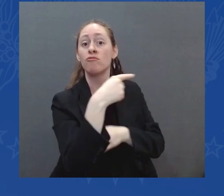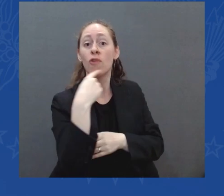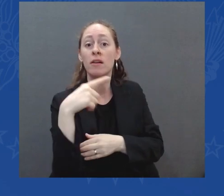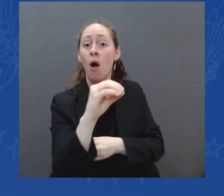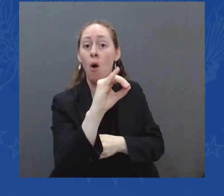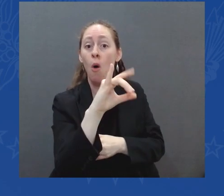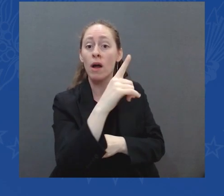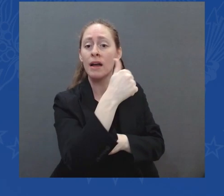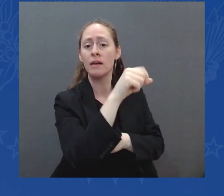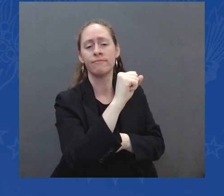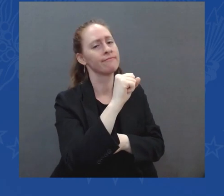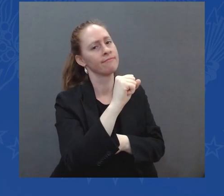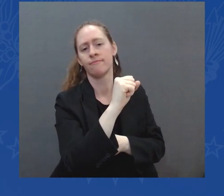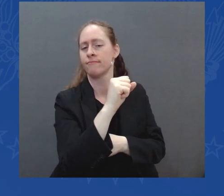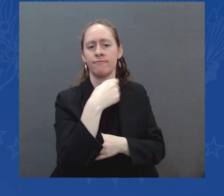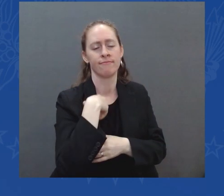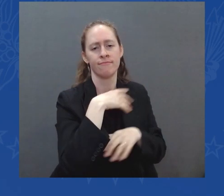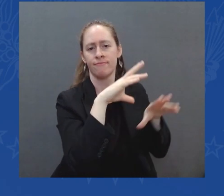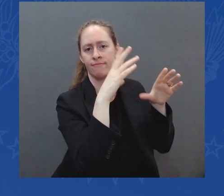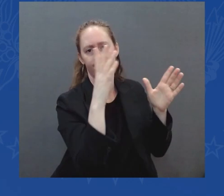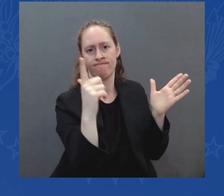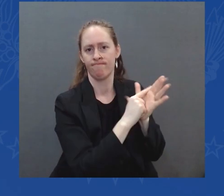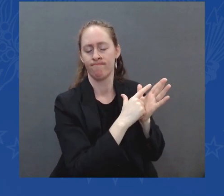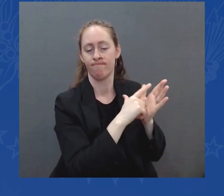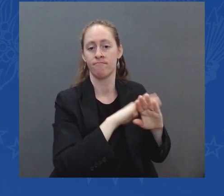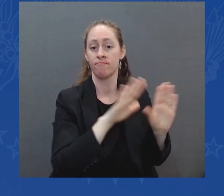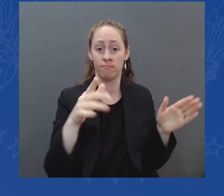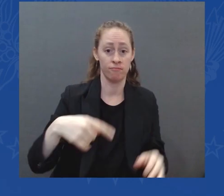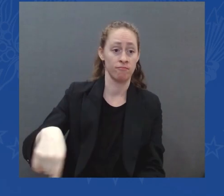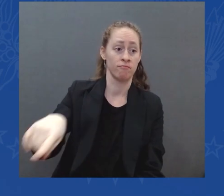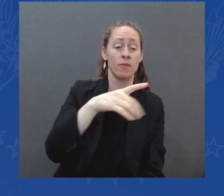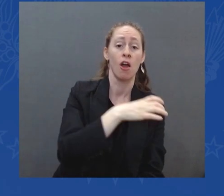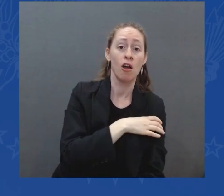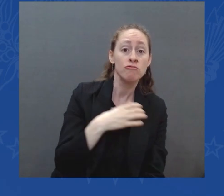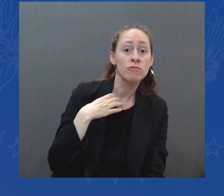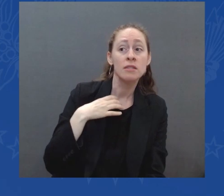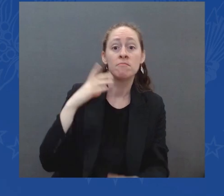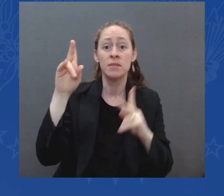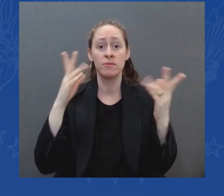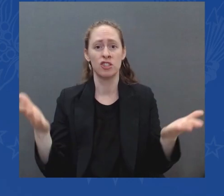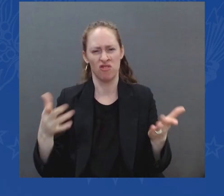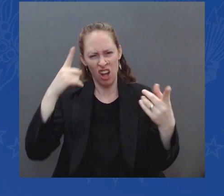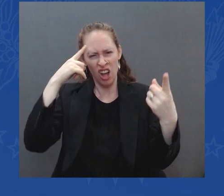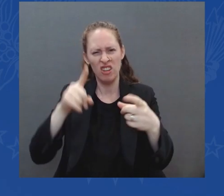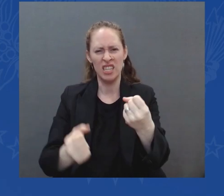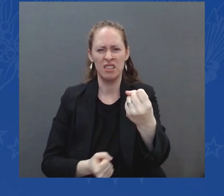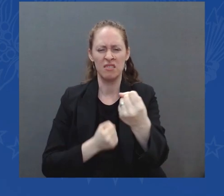But as I said at the time, it's going to come with a cost. As Russian oil comes off the global market,